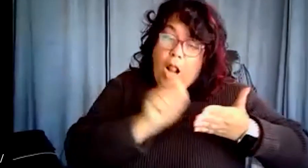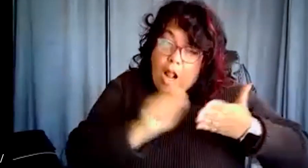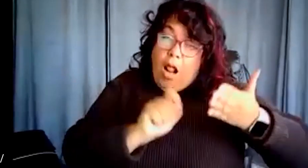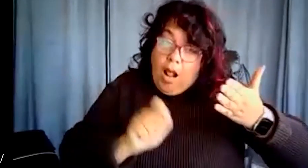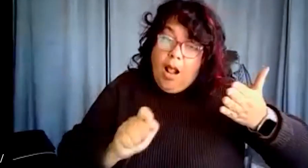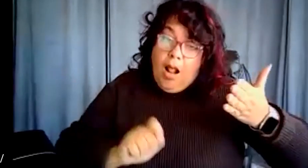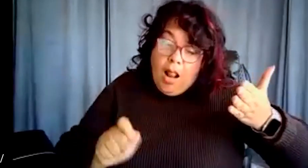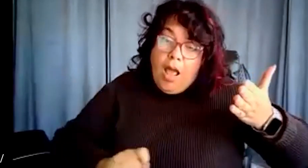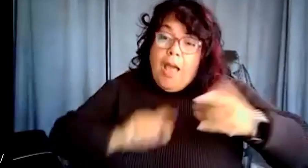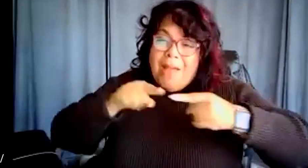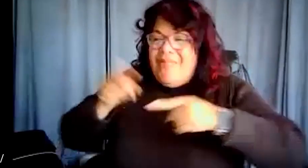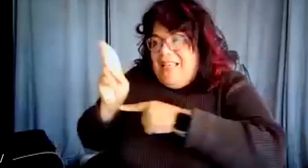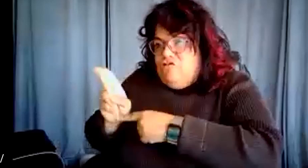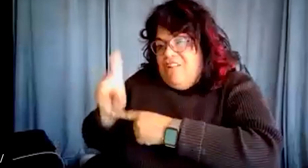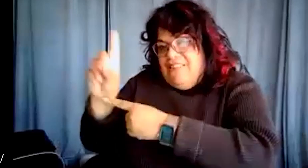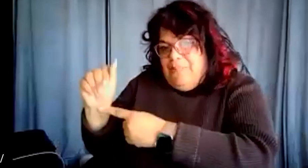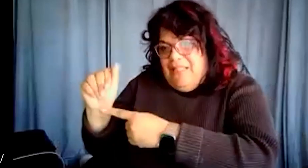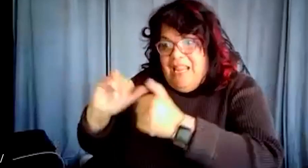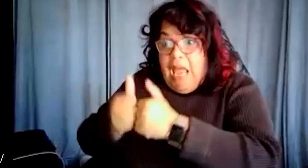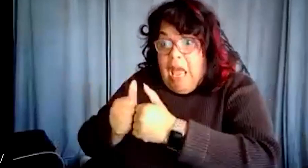how we got to where we are, and how we continue to move forward.